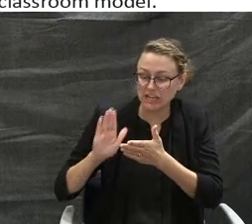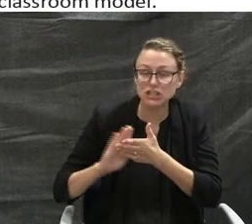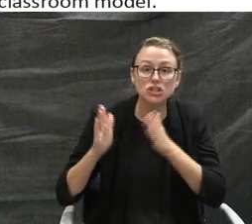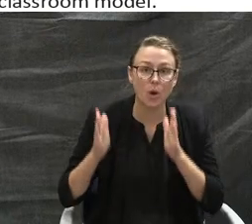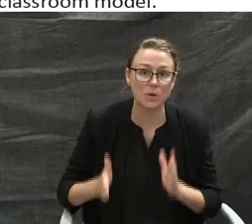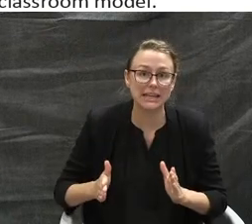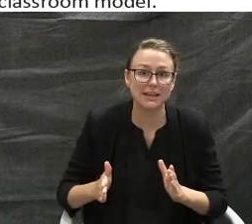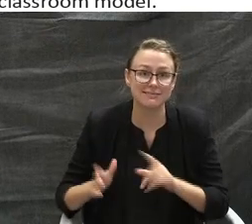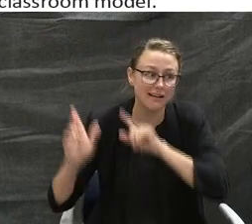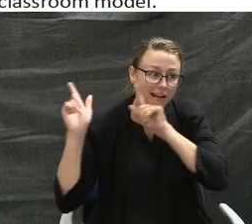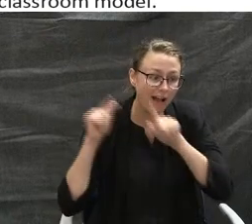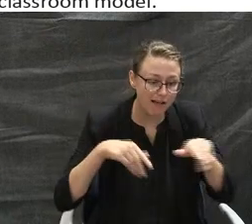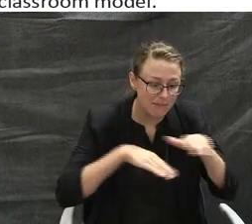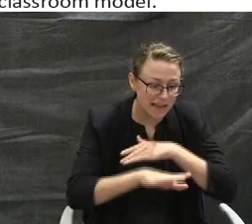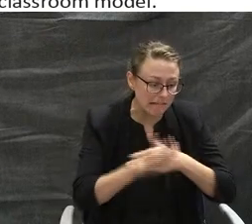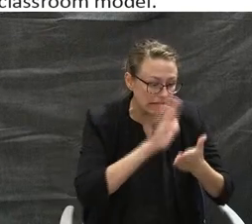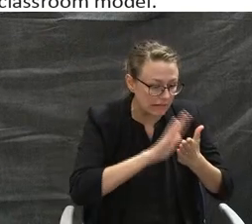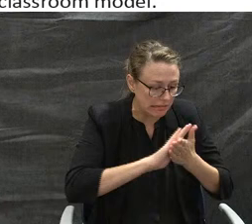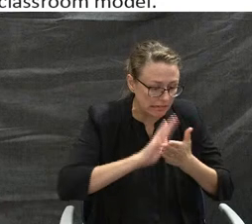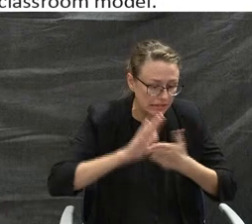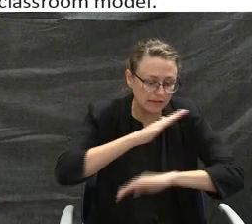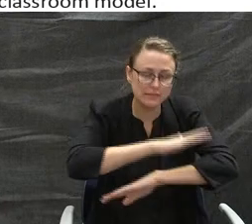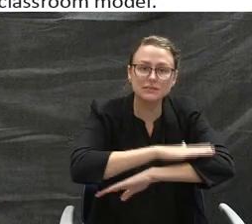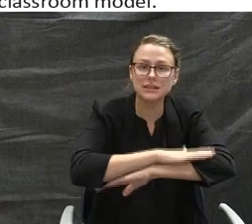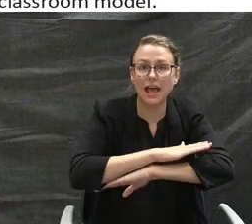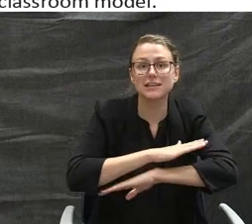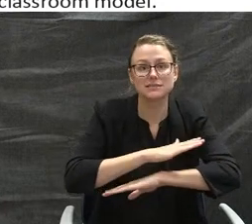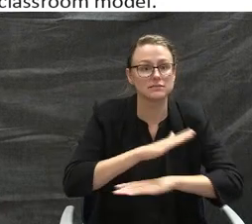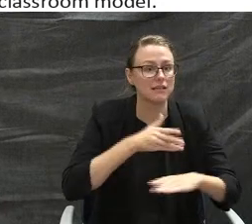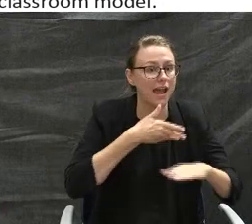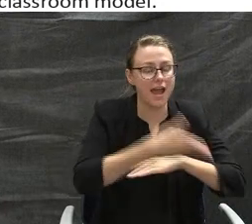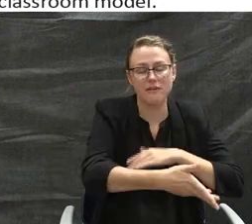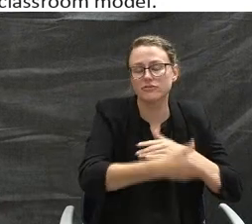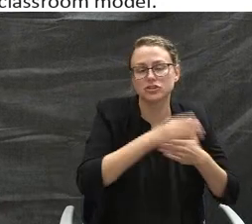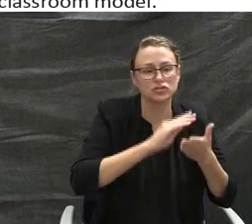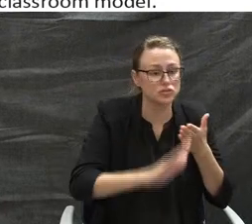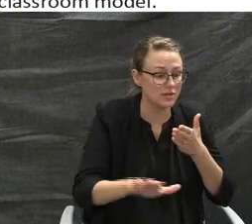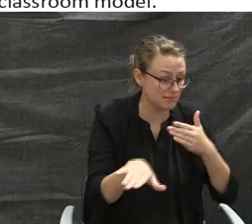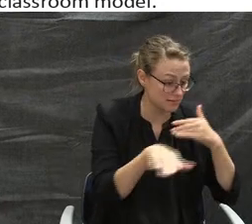those deaths after students have left the room. They will eat